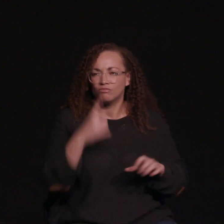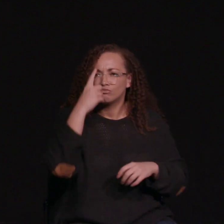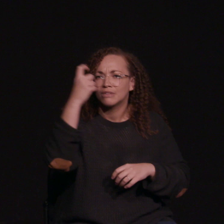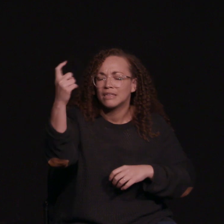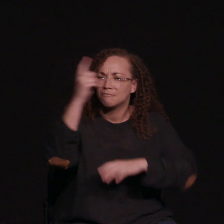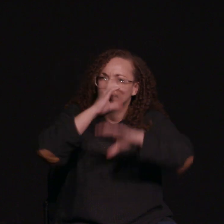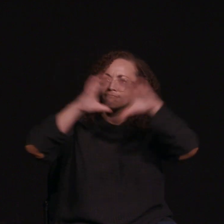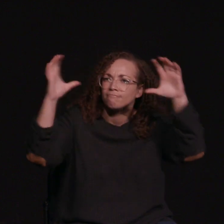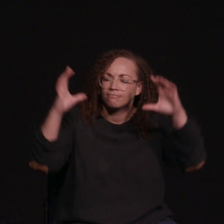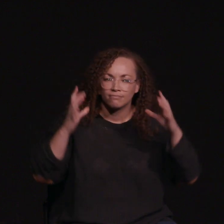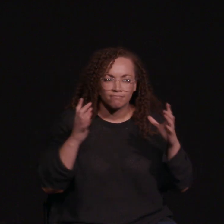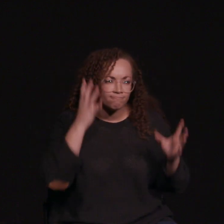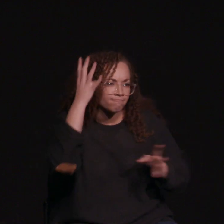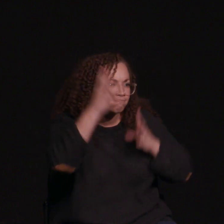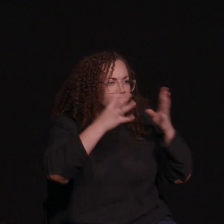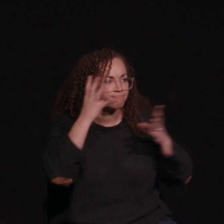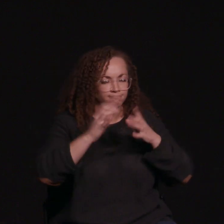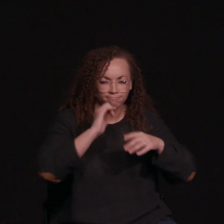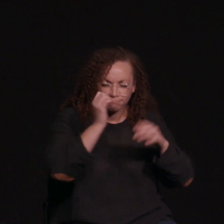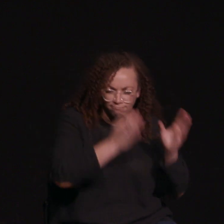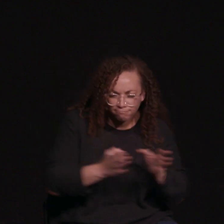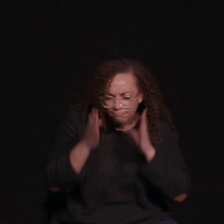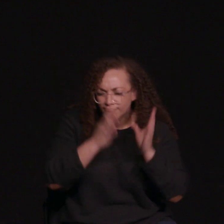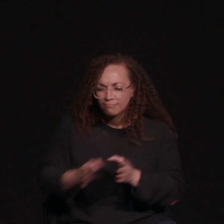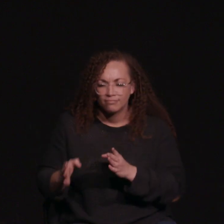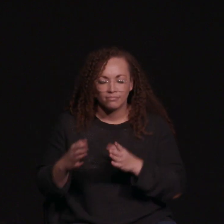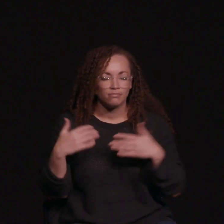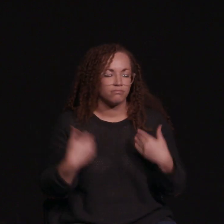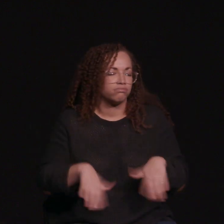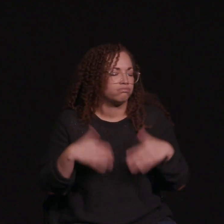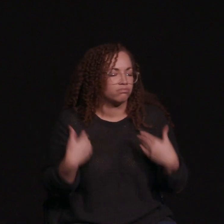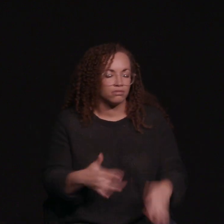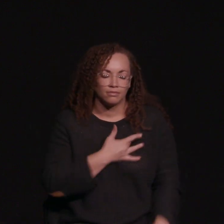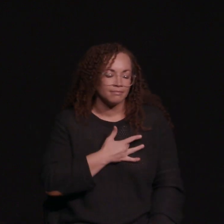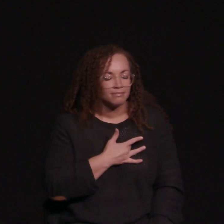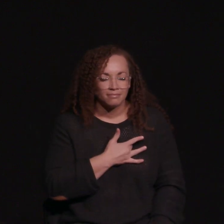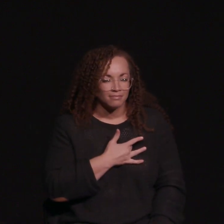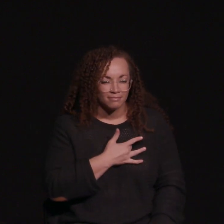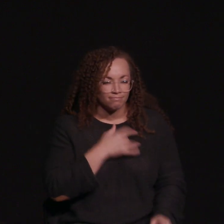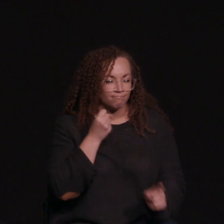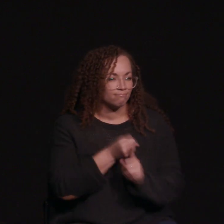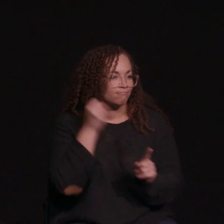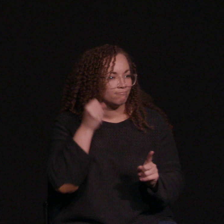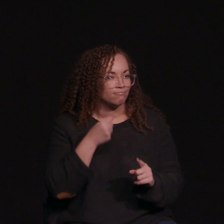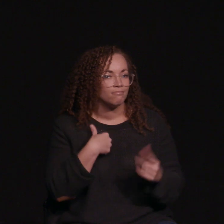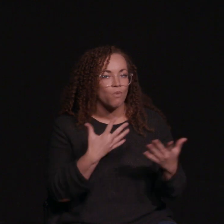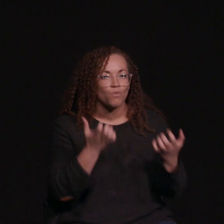has just been electrifying. I wanna thank today's panelists, Miss Beatrice Terry,